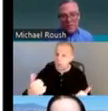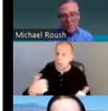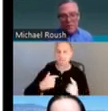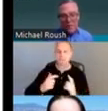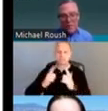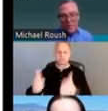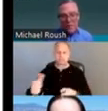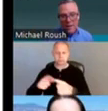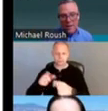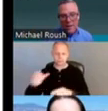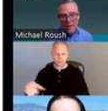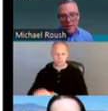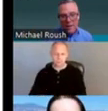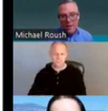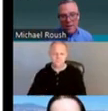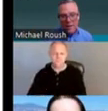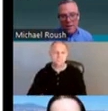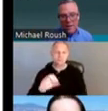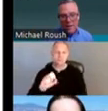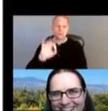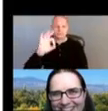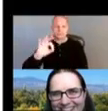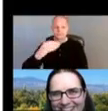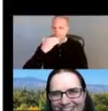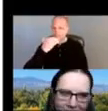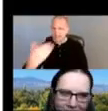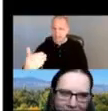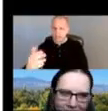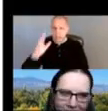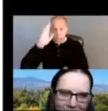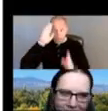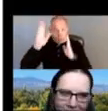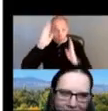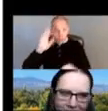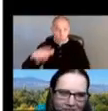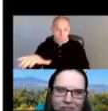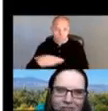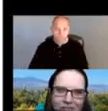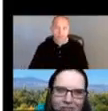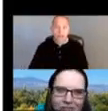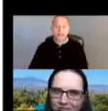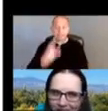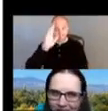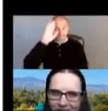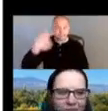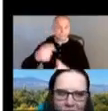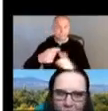Rose Warner>> Thanks so much, Michael. Hello, everyone. Greetings from Denver. Rose Warner